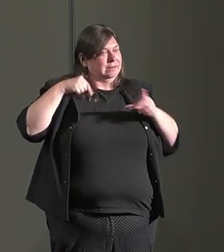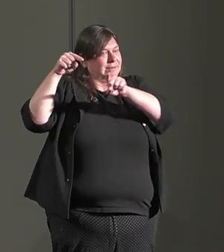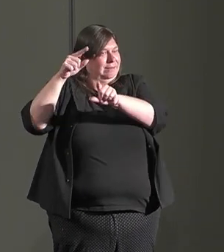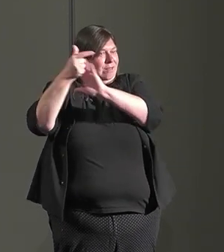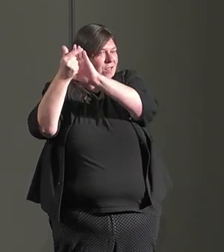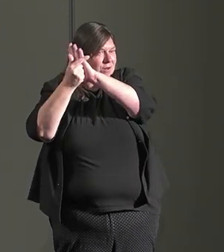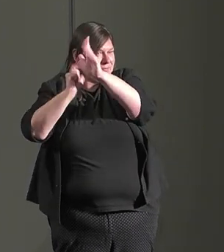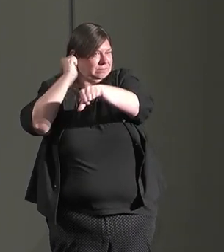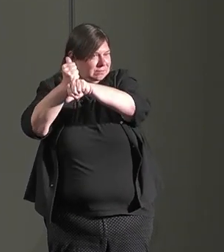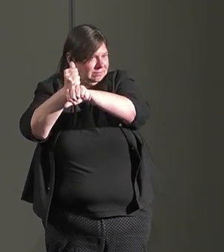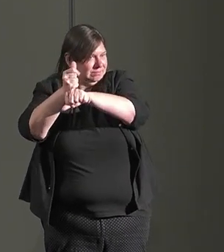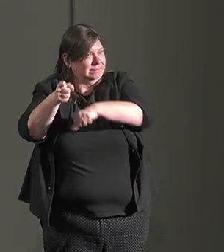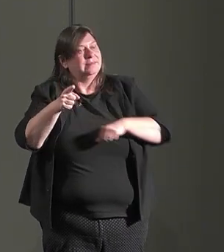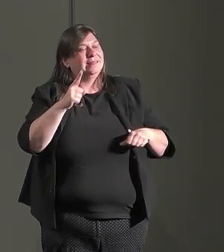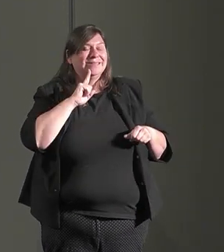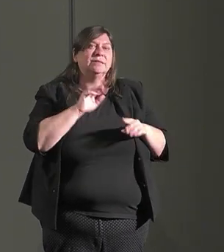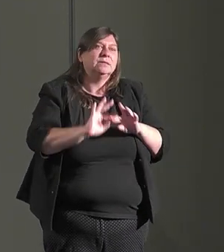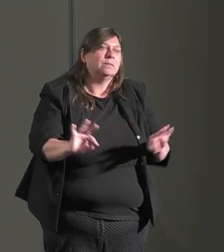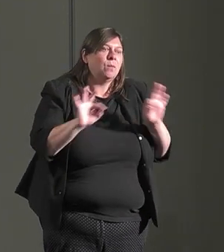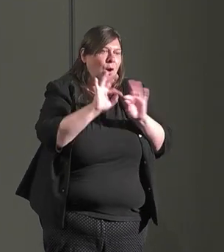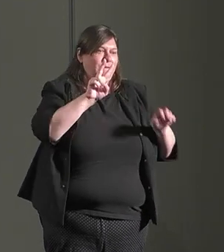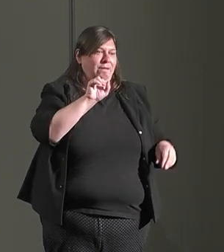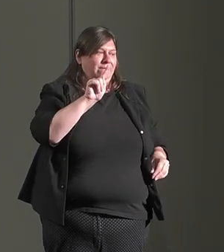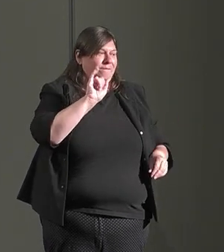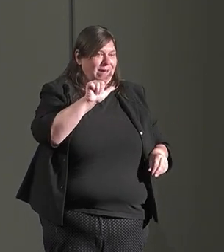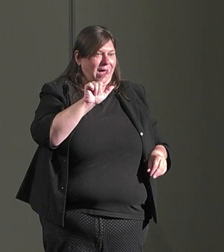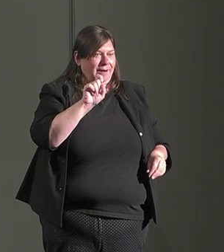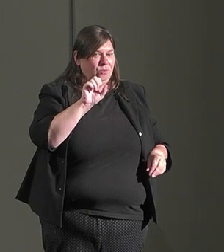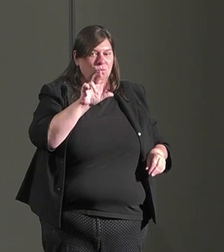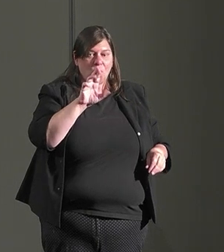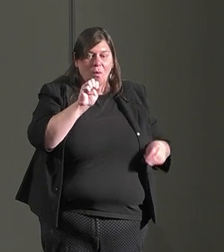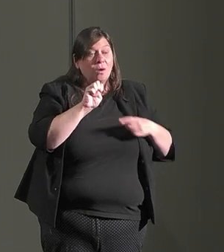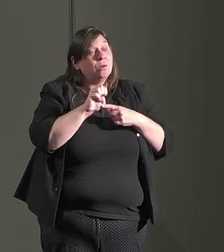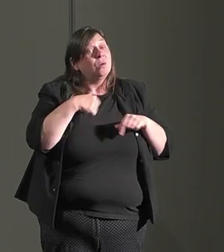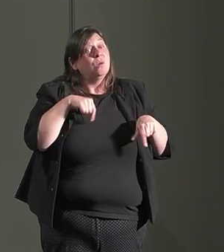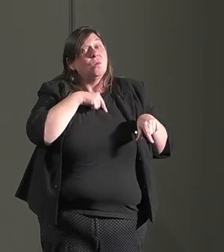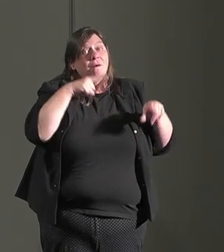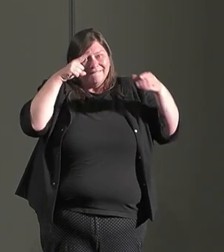This is really important for VitalSource because as we are focused on the learning community in